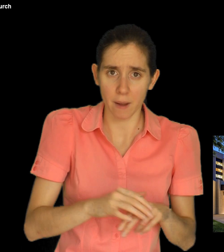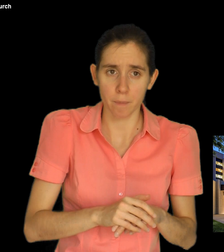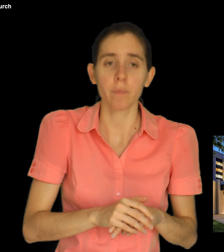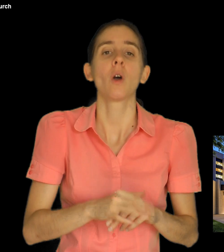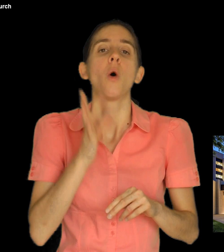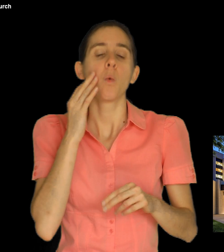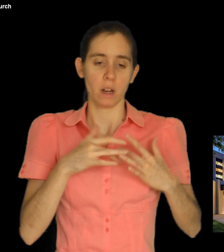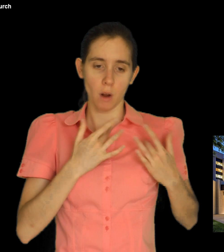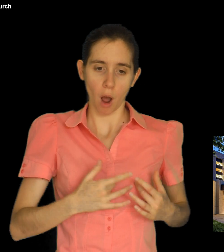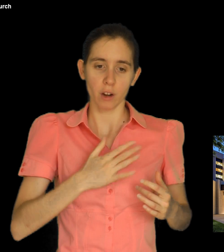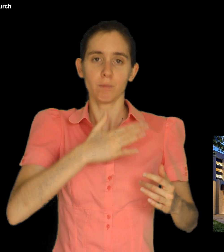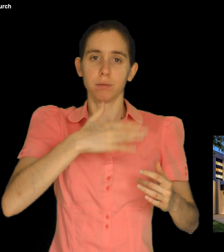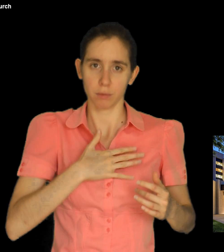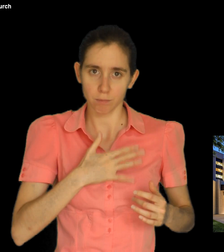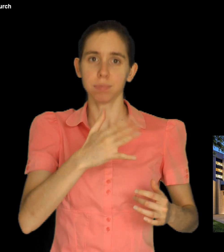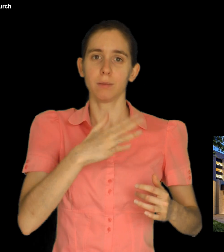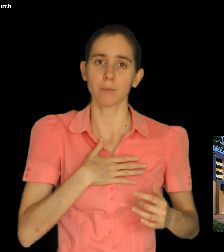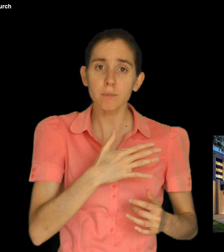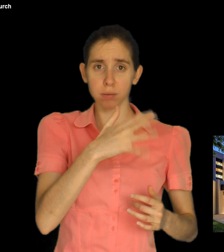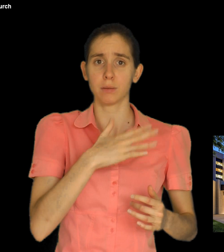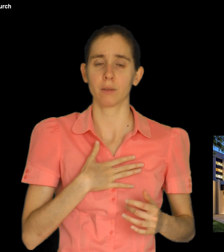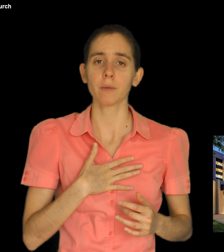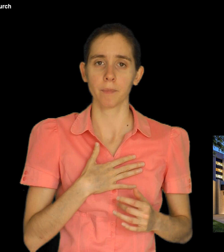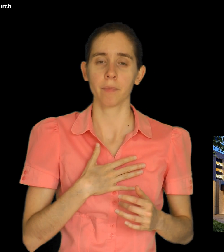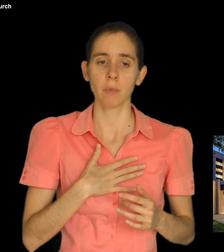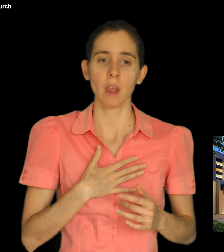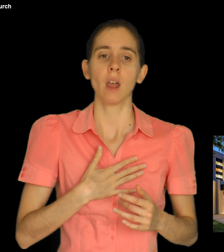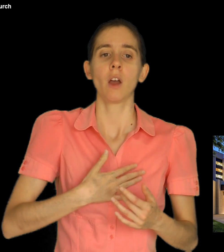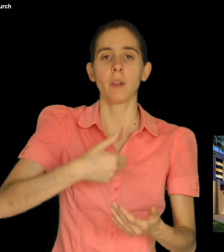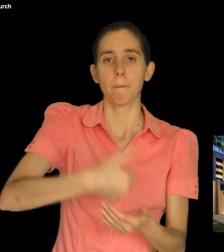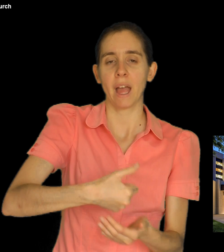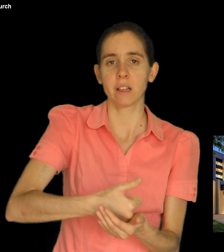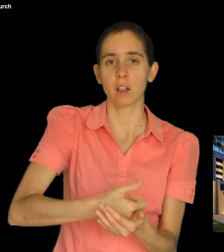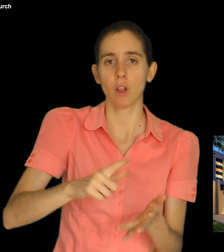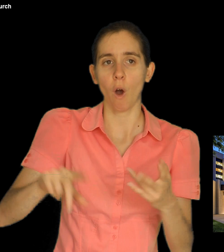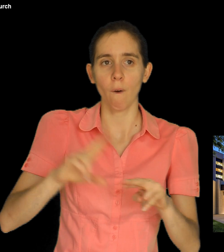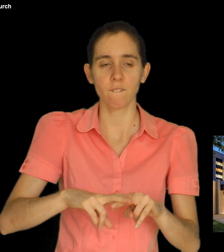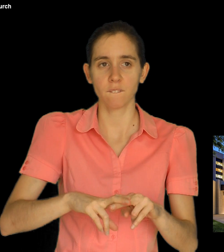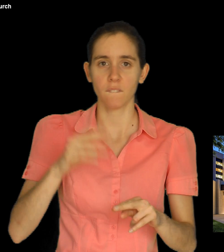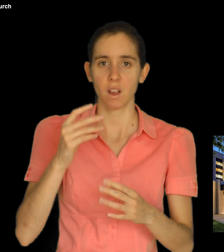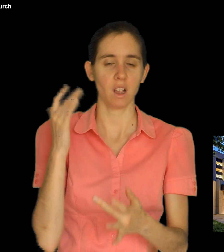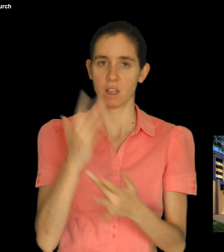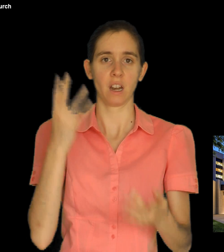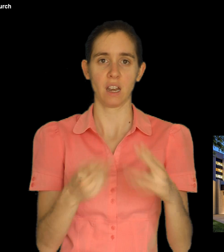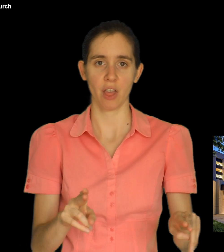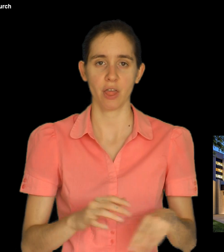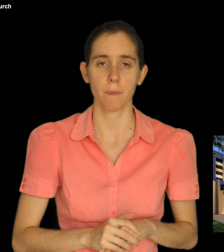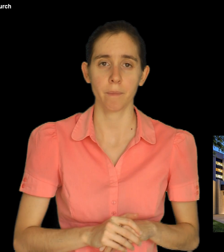These "dysrhythmias" are often the underlying cause of sudden death. Some of